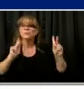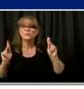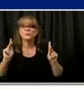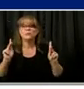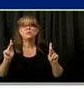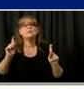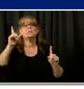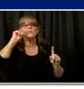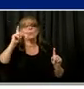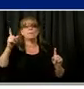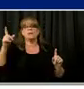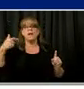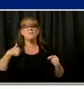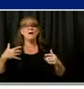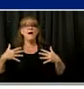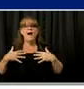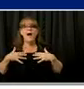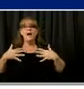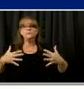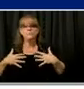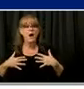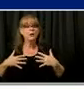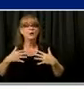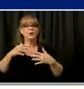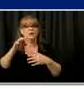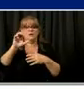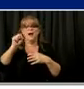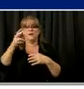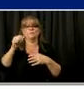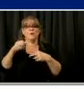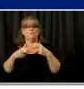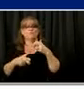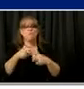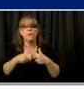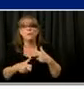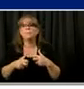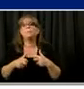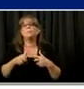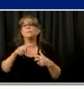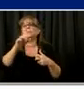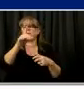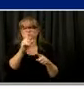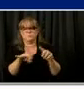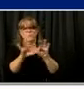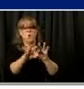would be well advised to avoid uh prolonged periods of time outside certainly avoid exertion